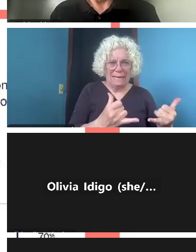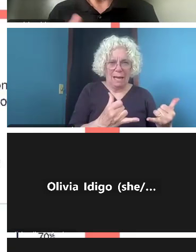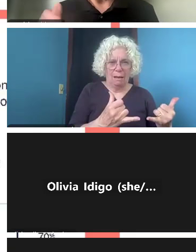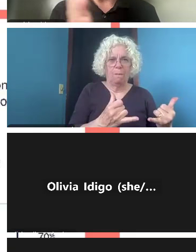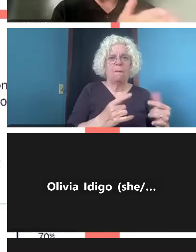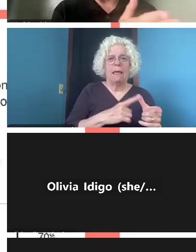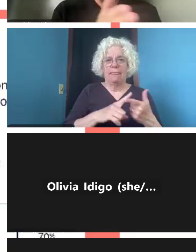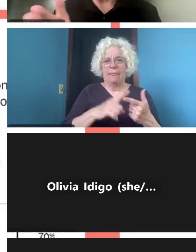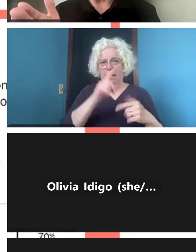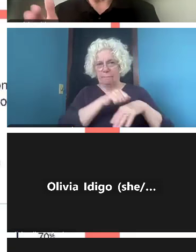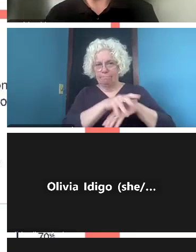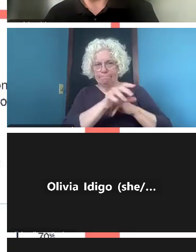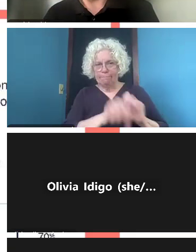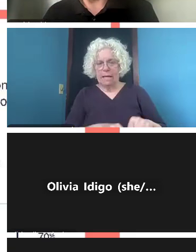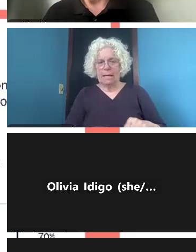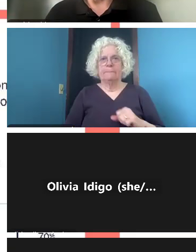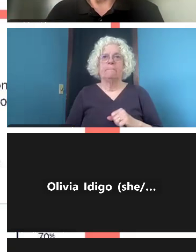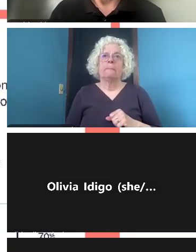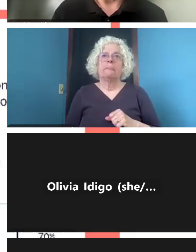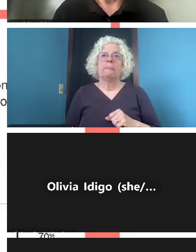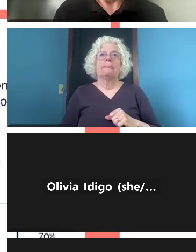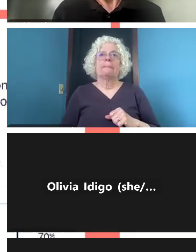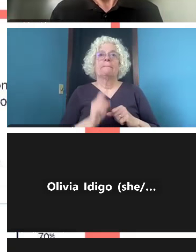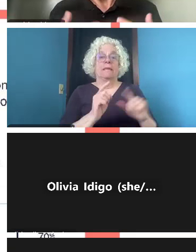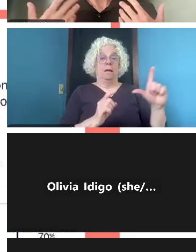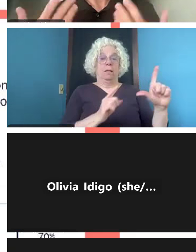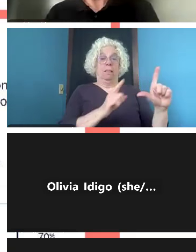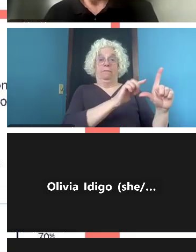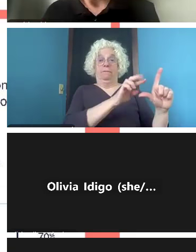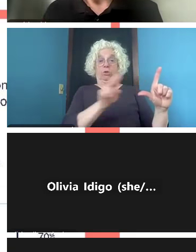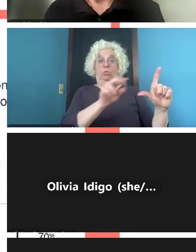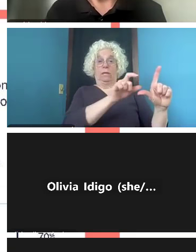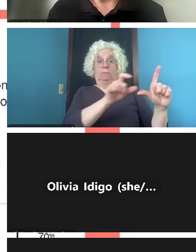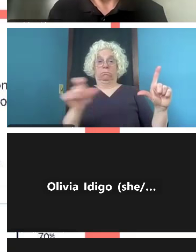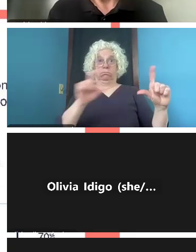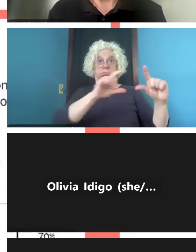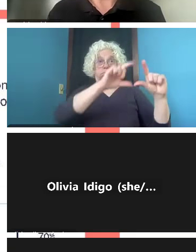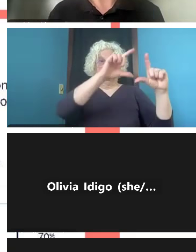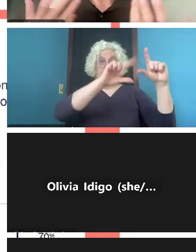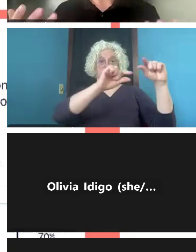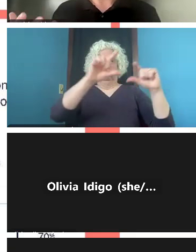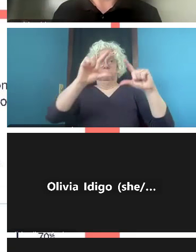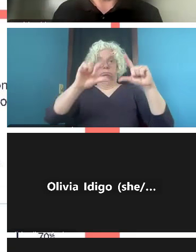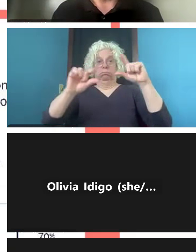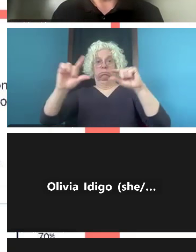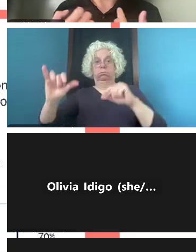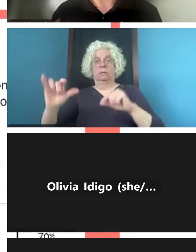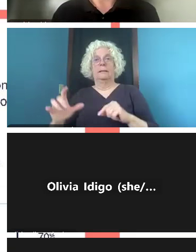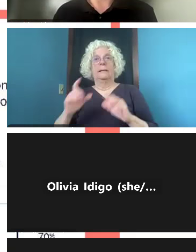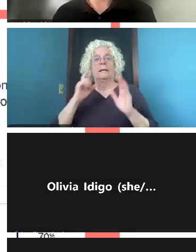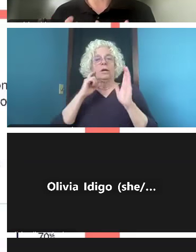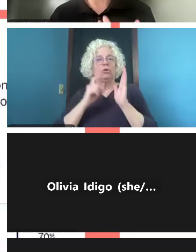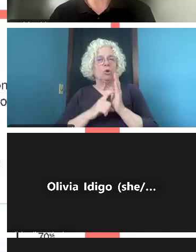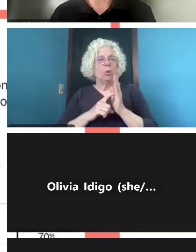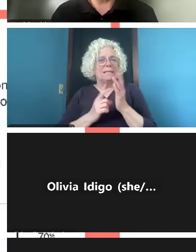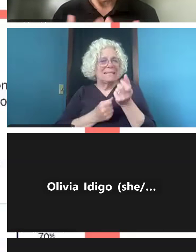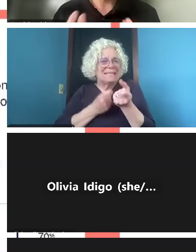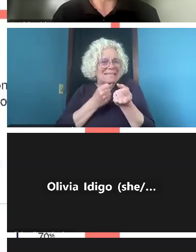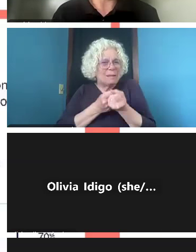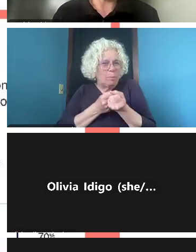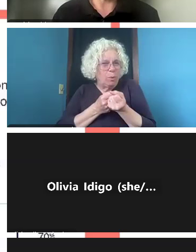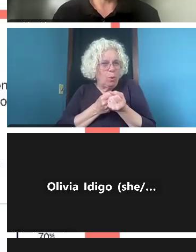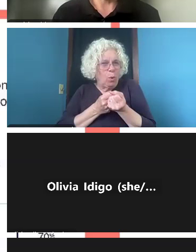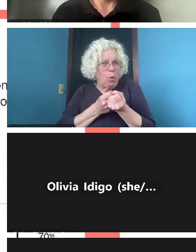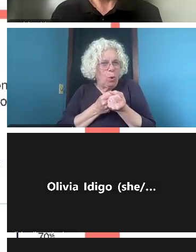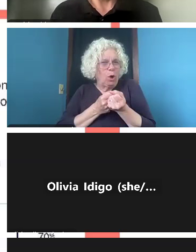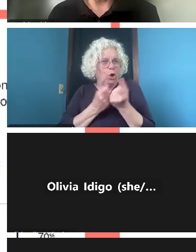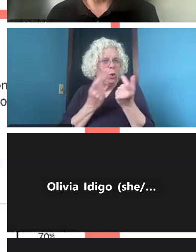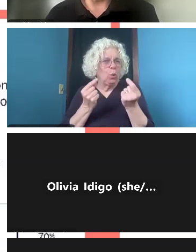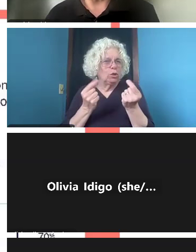And as you'll see here from left to right, much of the sort of support and healthfulness has been in around talking with them